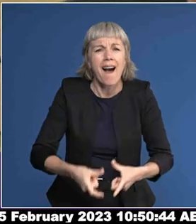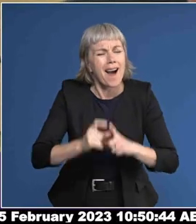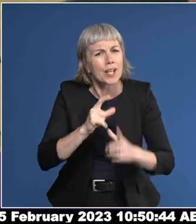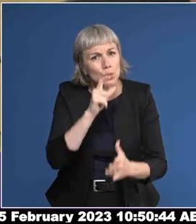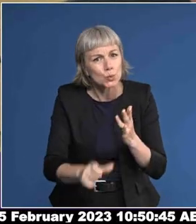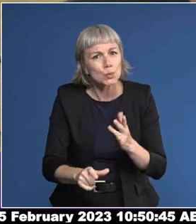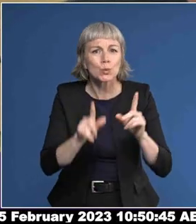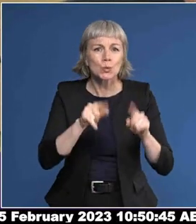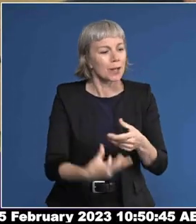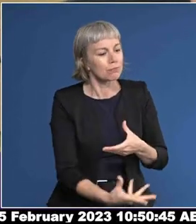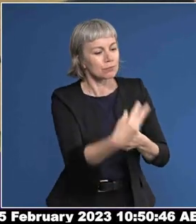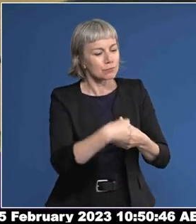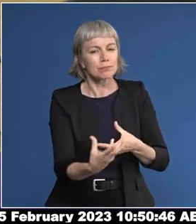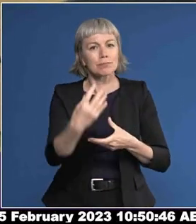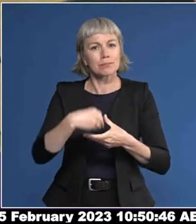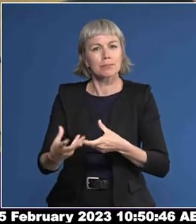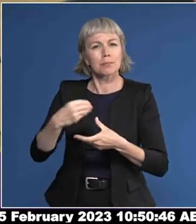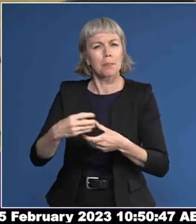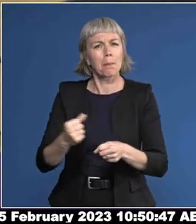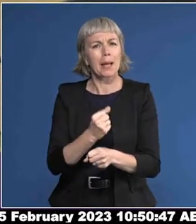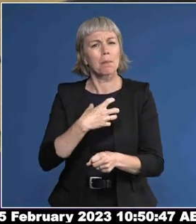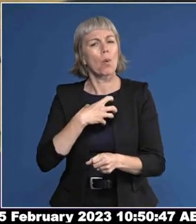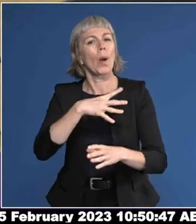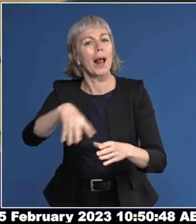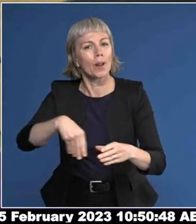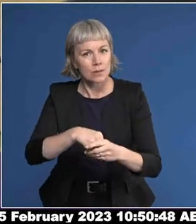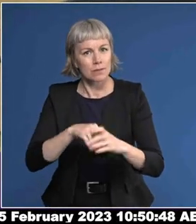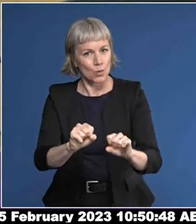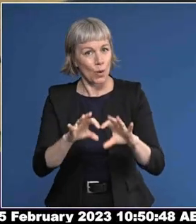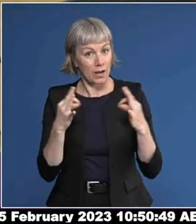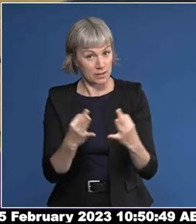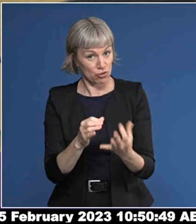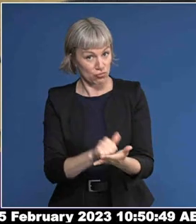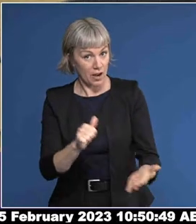inclusive models. MR HYLAND: Yes. MS EASTMAN: Should this be a priority for